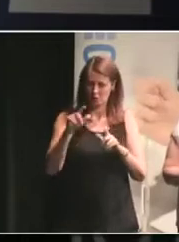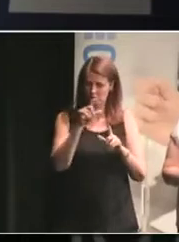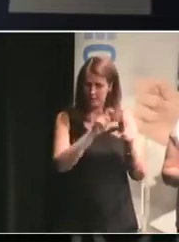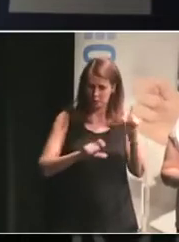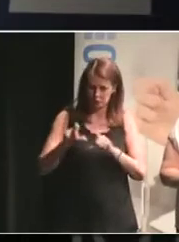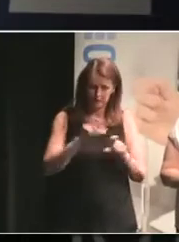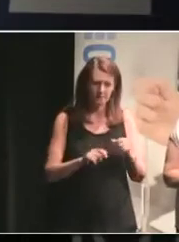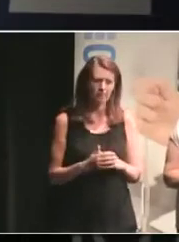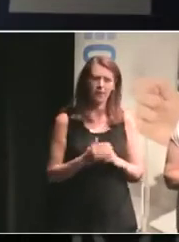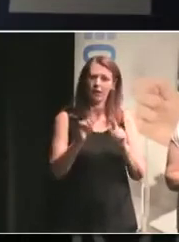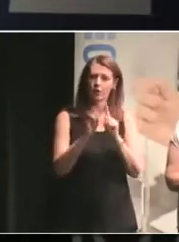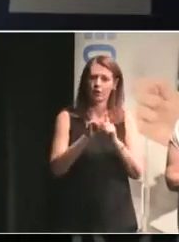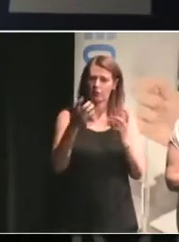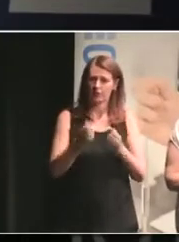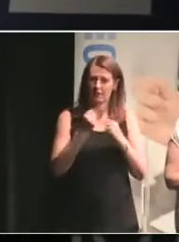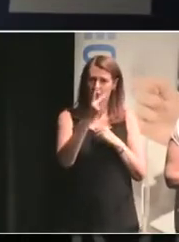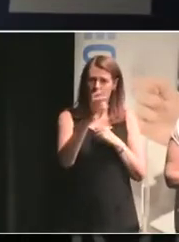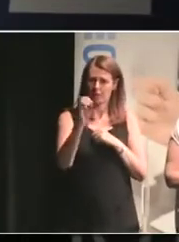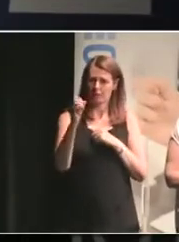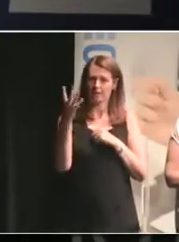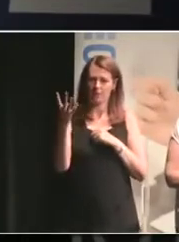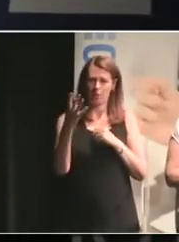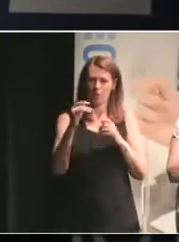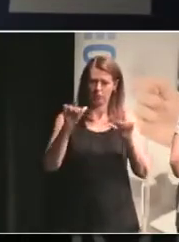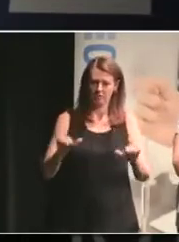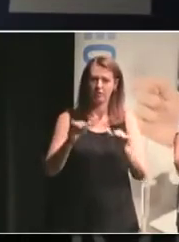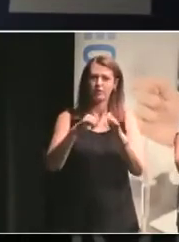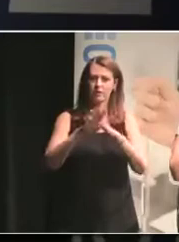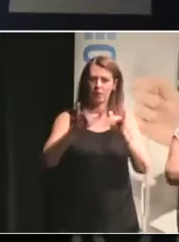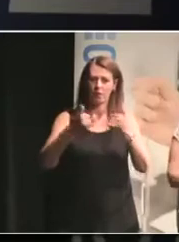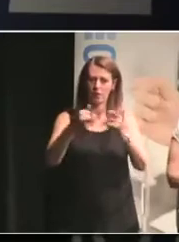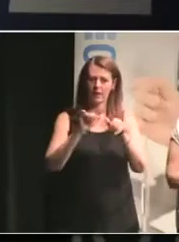and he also received the 2004 presidential award for excellence in science,